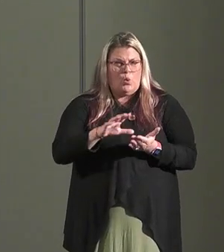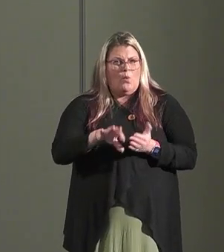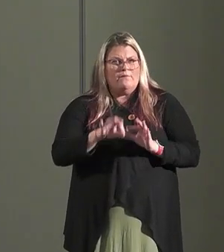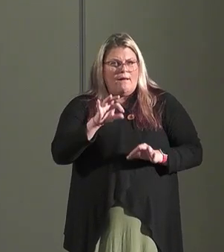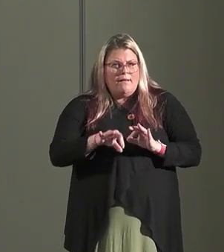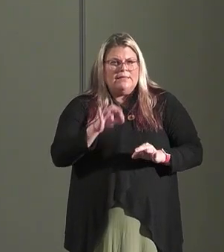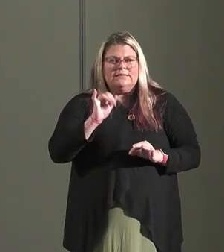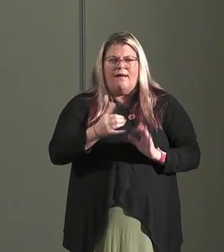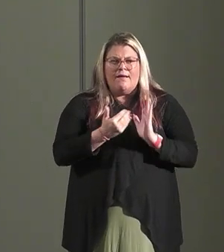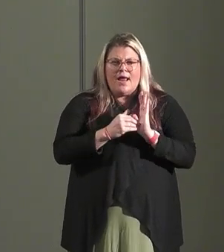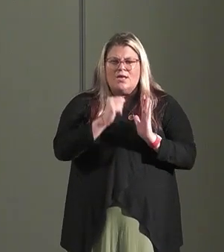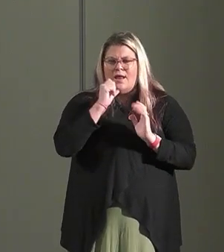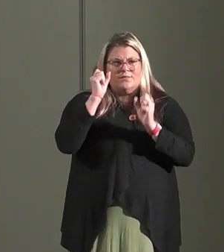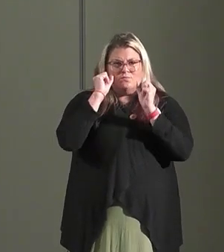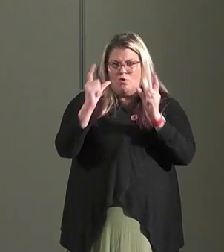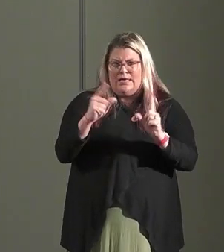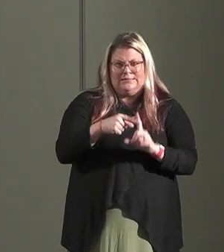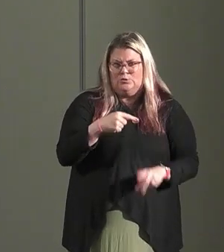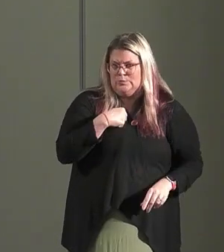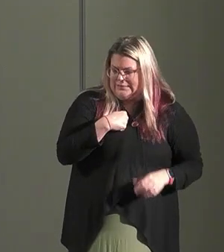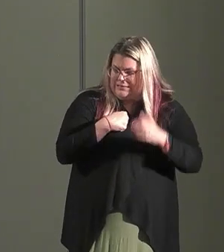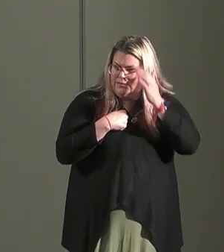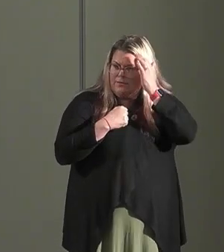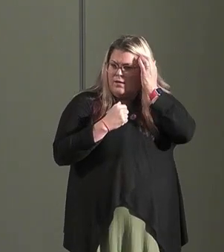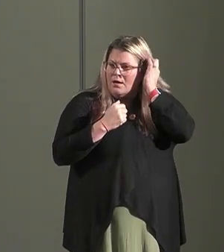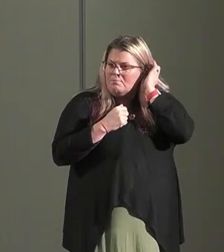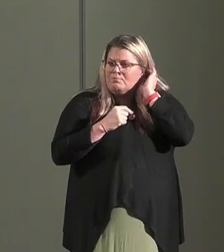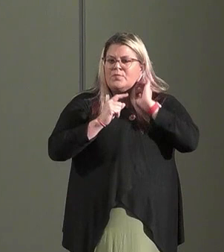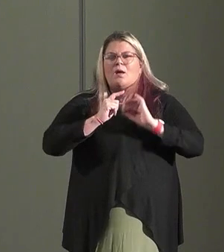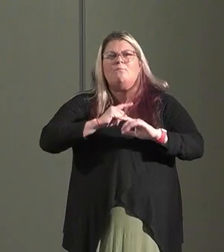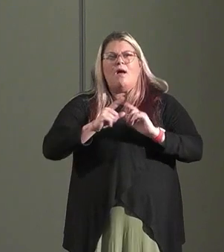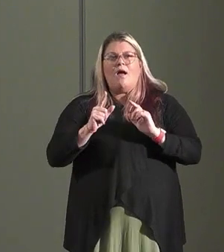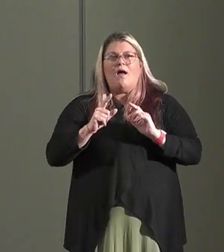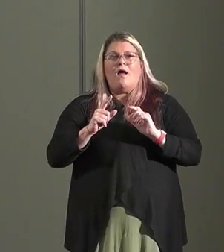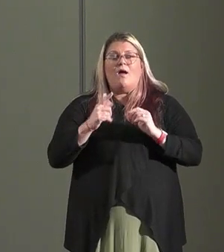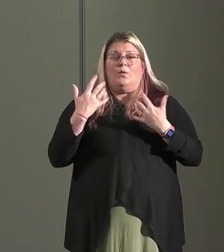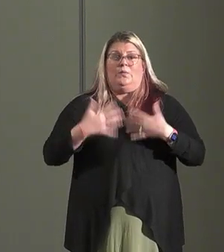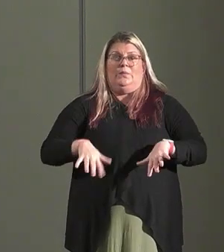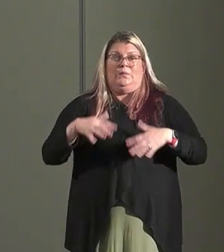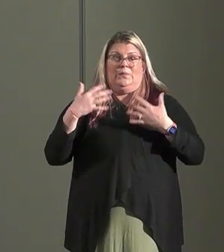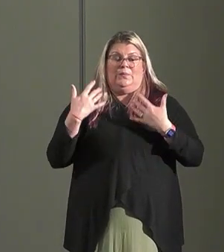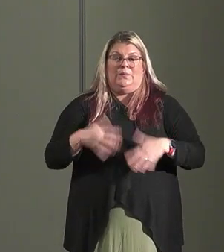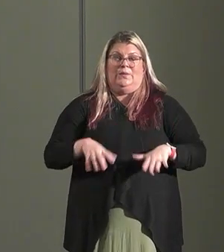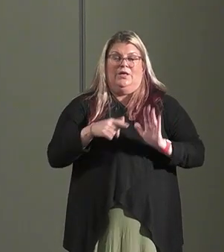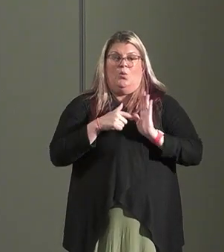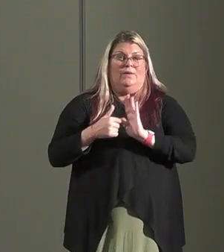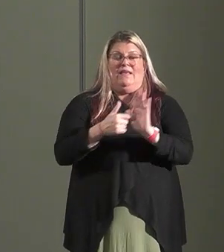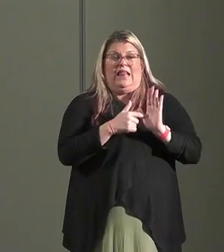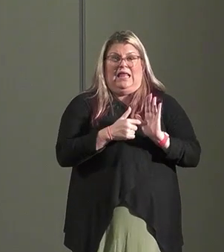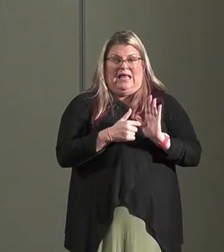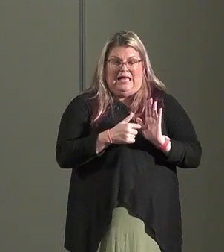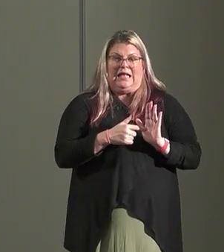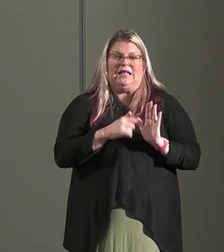it, it was not surprising to me. It was revealing and it helps again the audience understand about